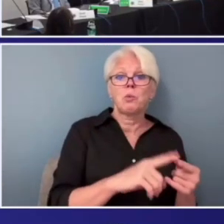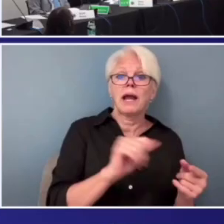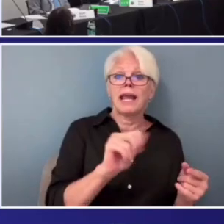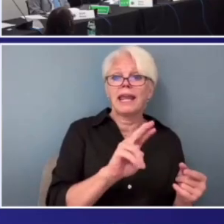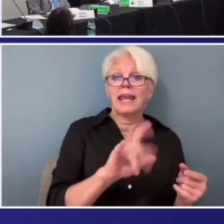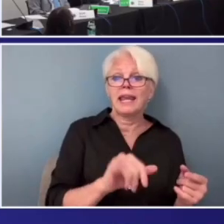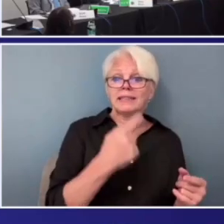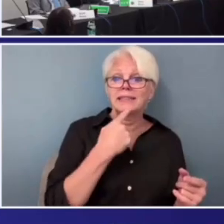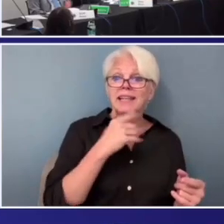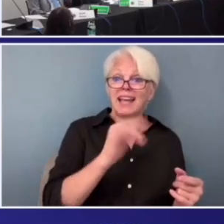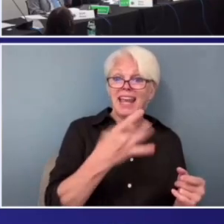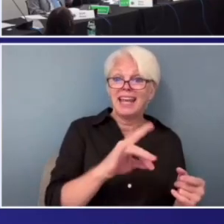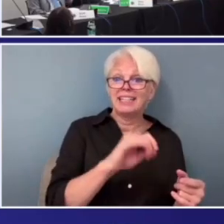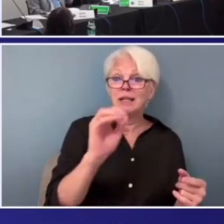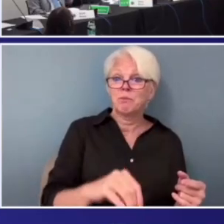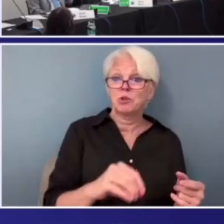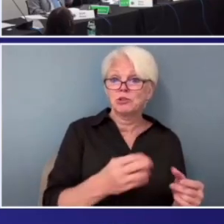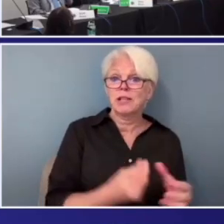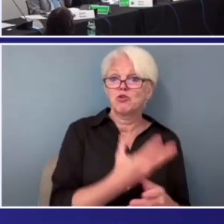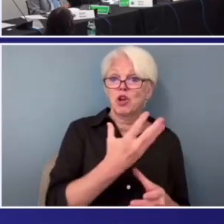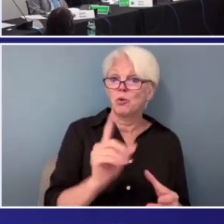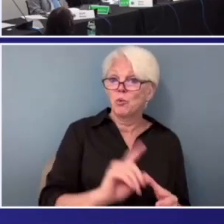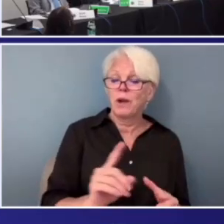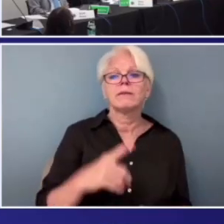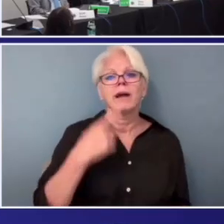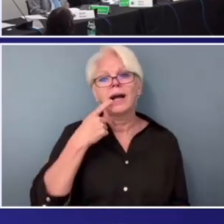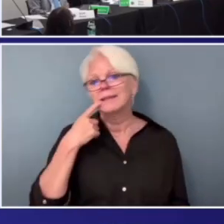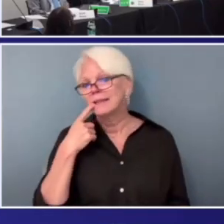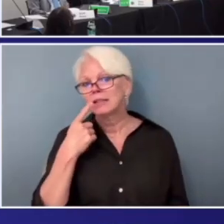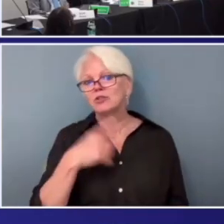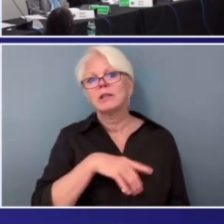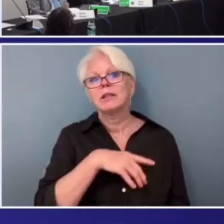growth rate is in addictions and other